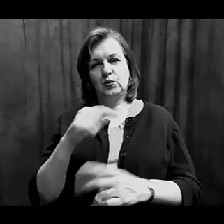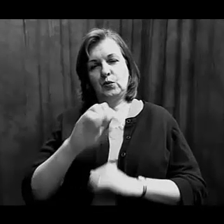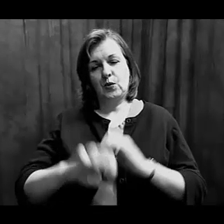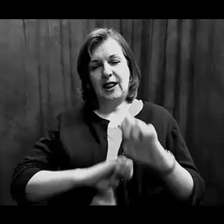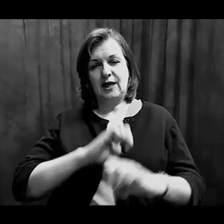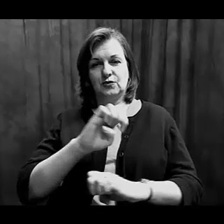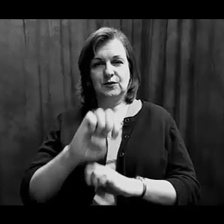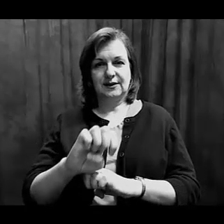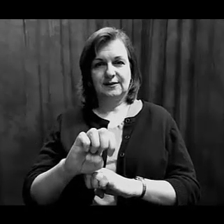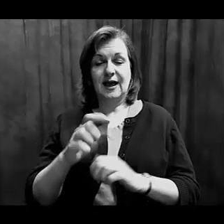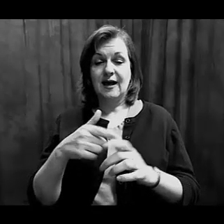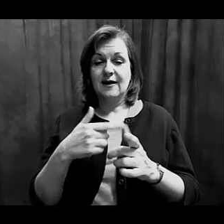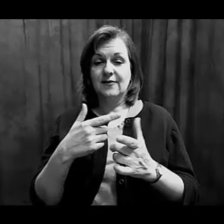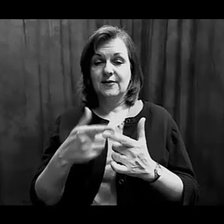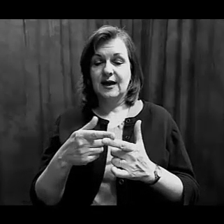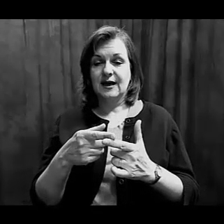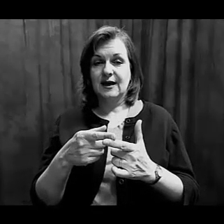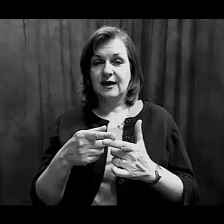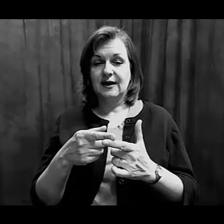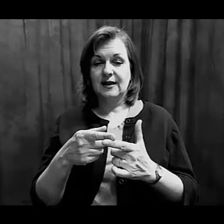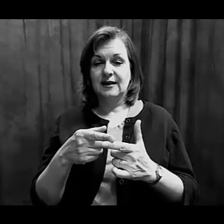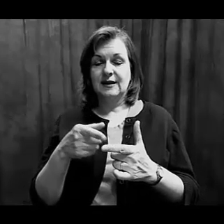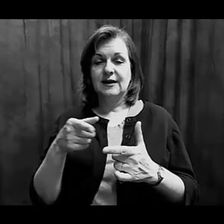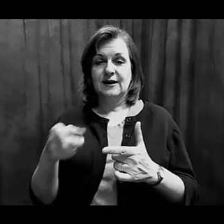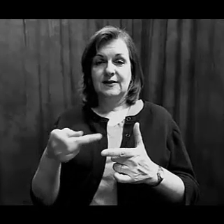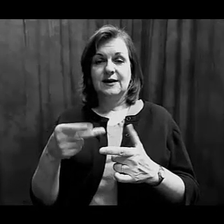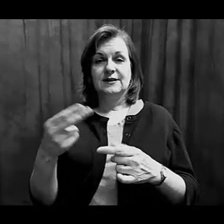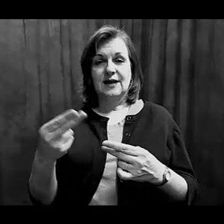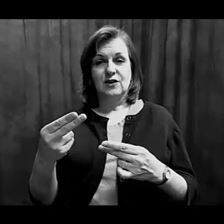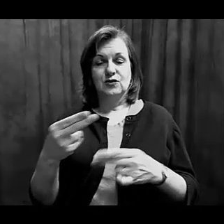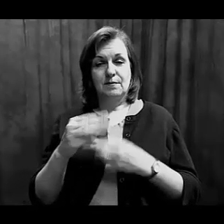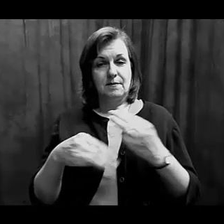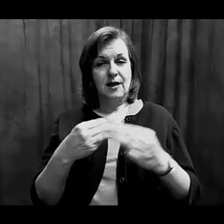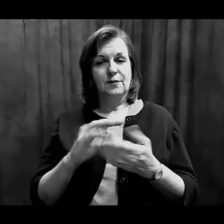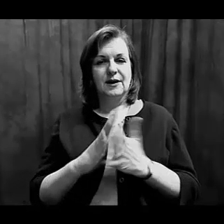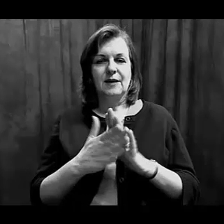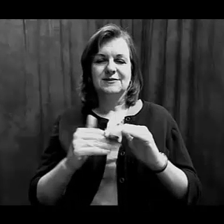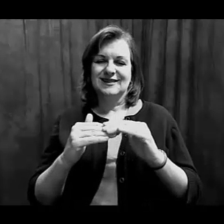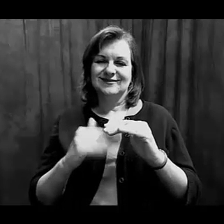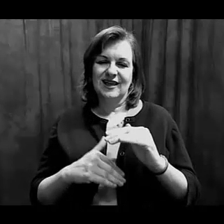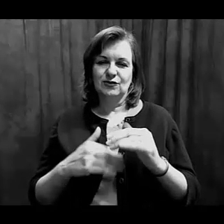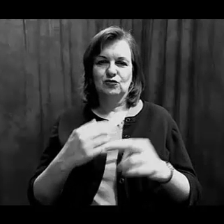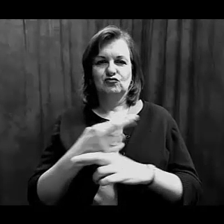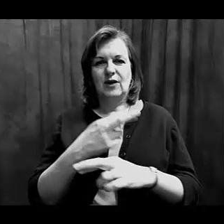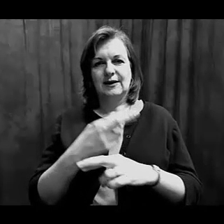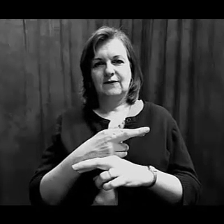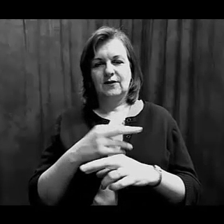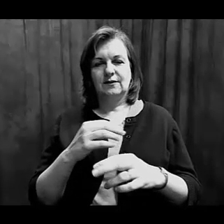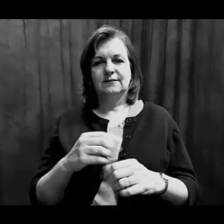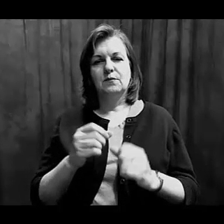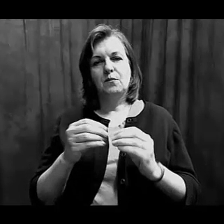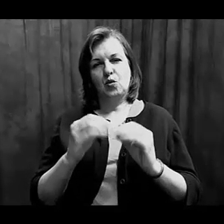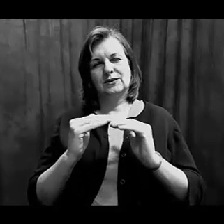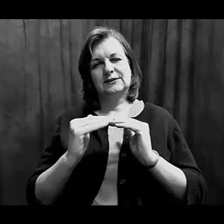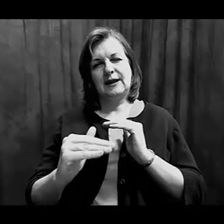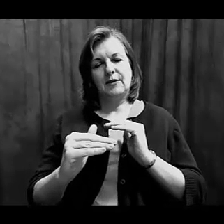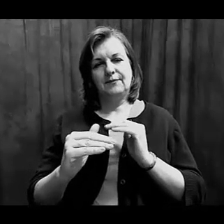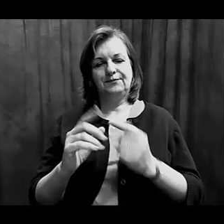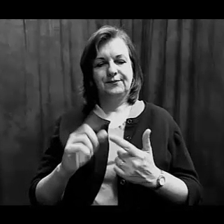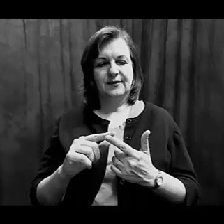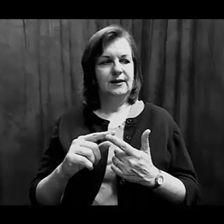these electrons so that they are actually going to be less reactive and more stable in their environment